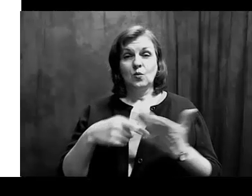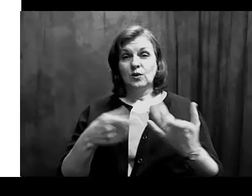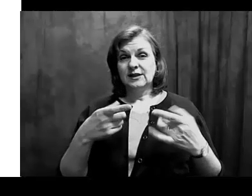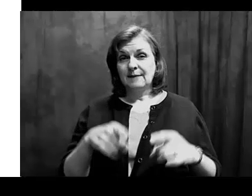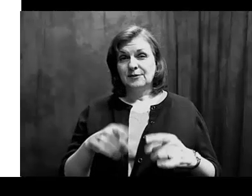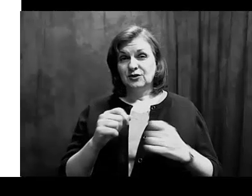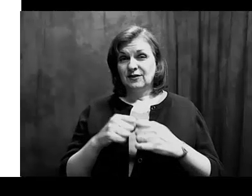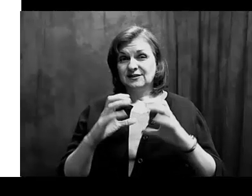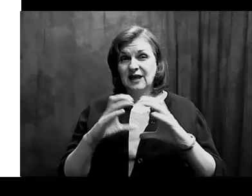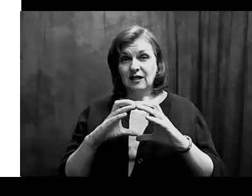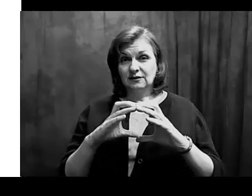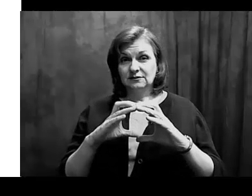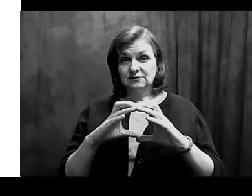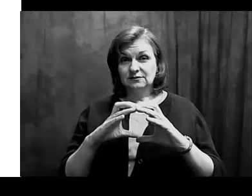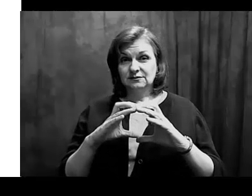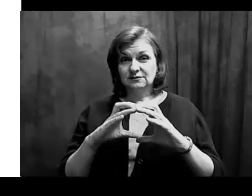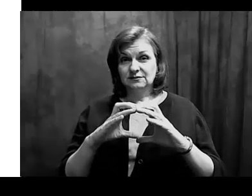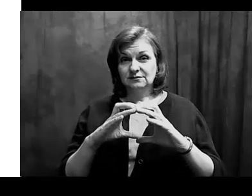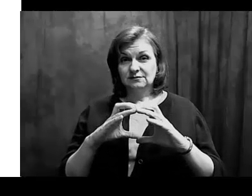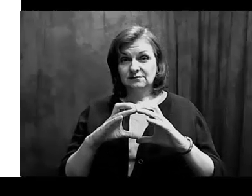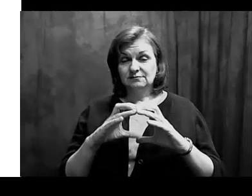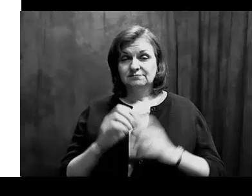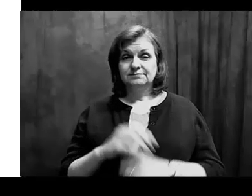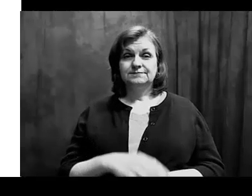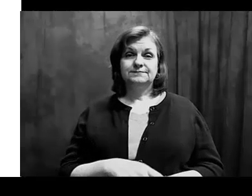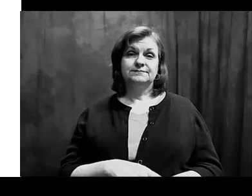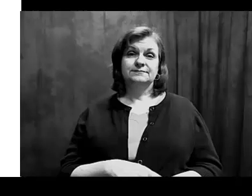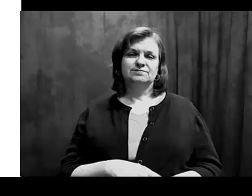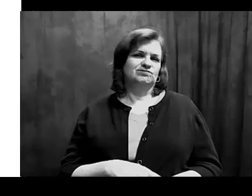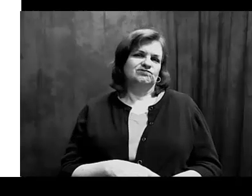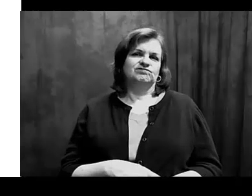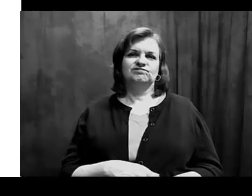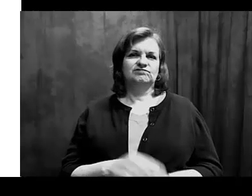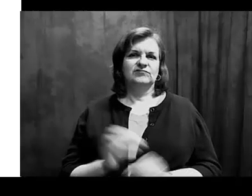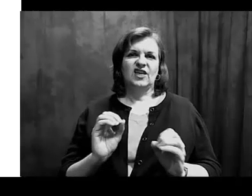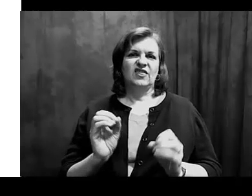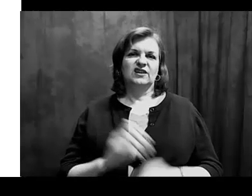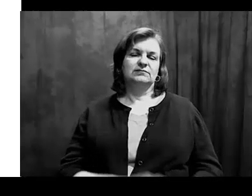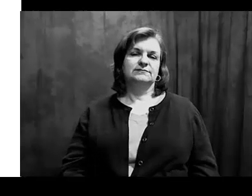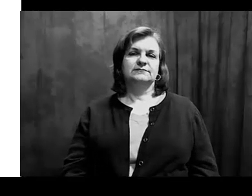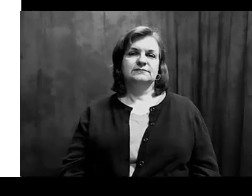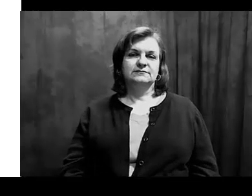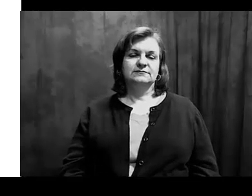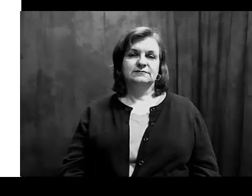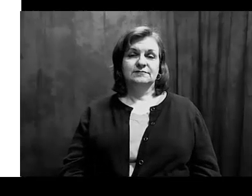at that animal cell -- that animal cell we say is sitting in either an isotonic